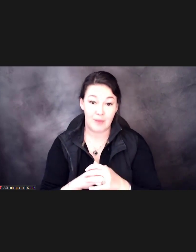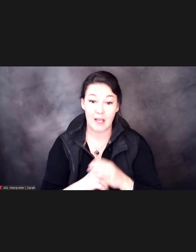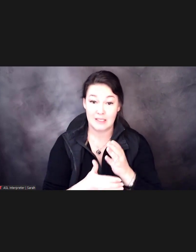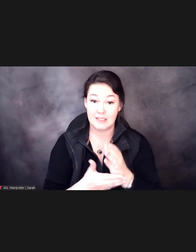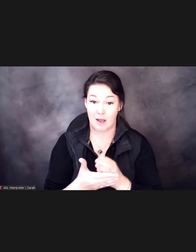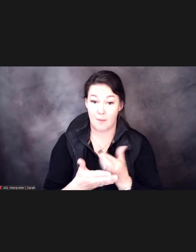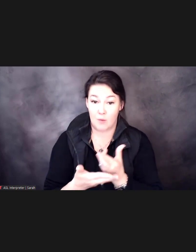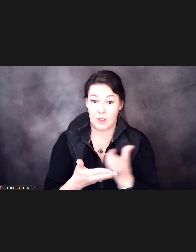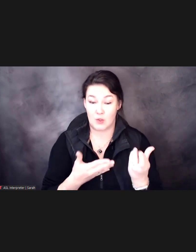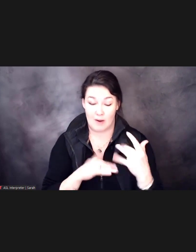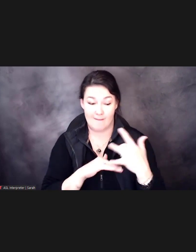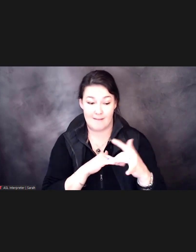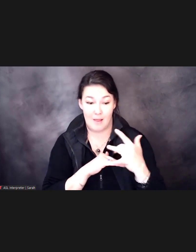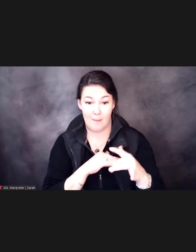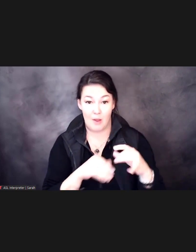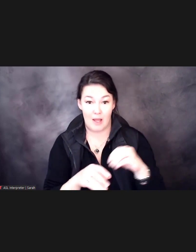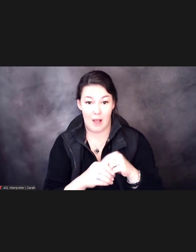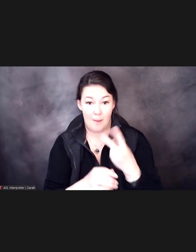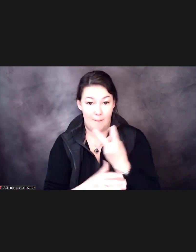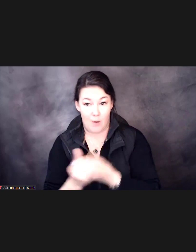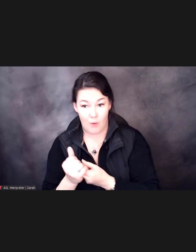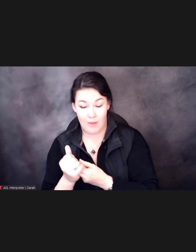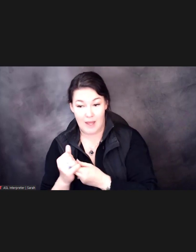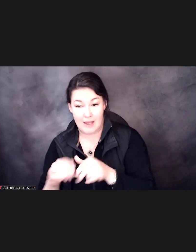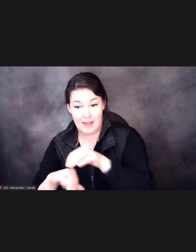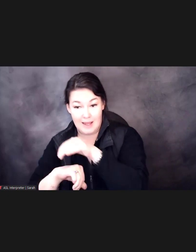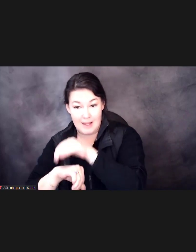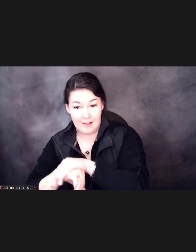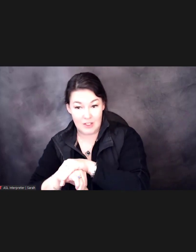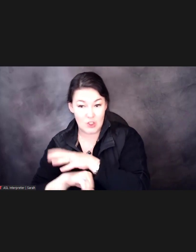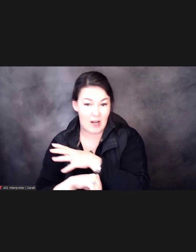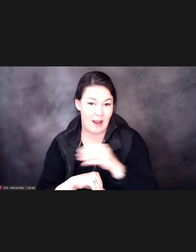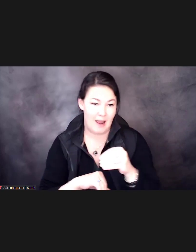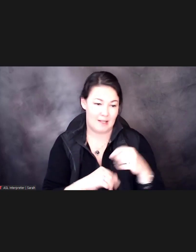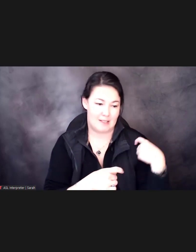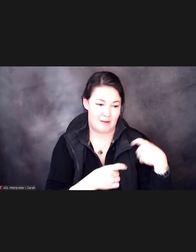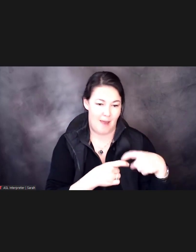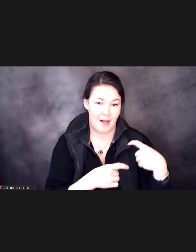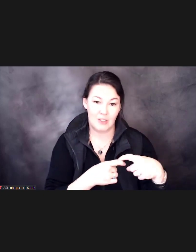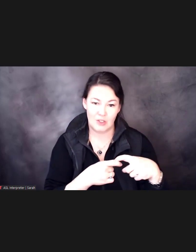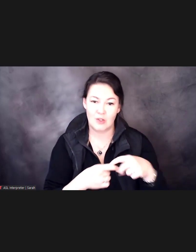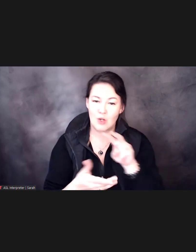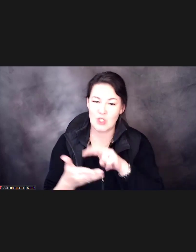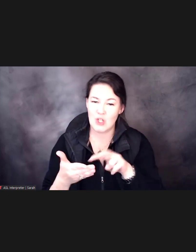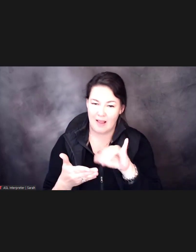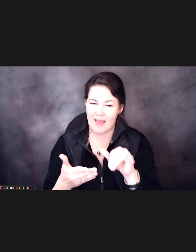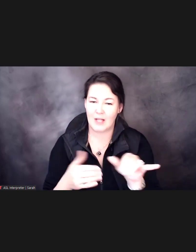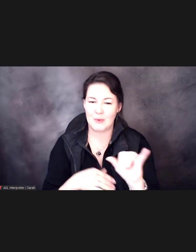is there, and some of our resources are available in, both, English and Spanish, so, check those out.